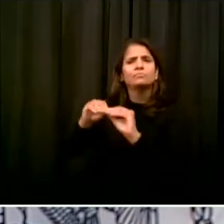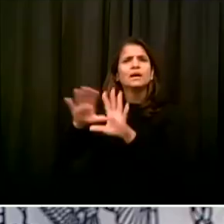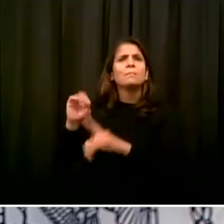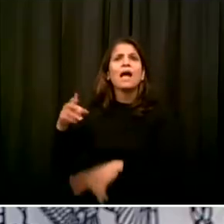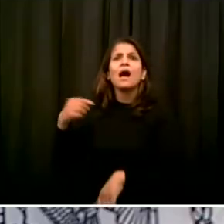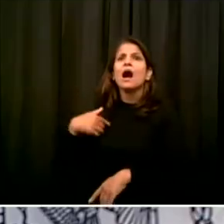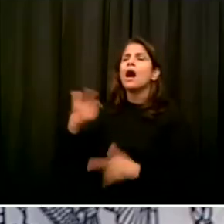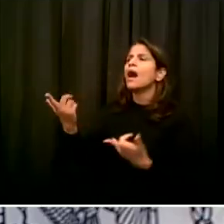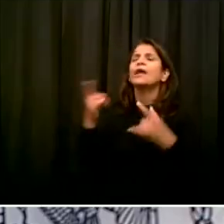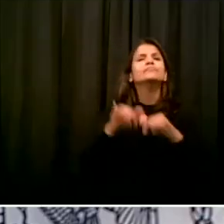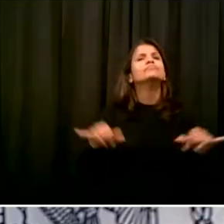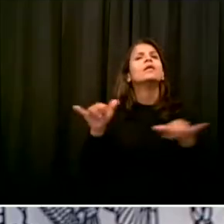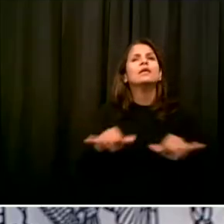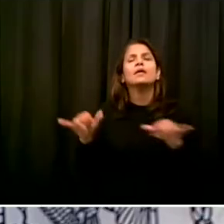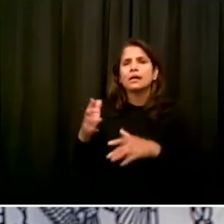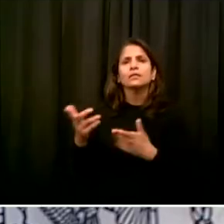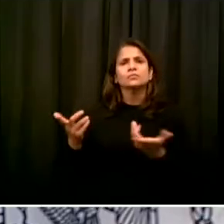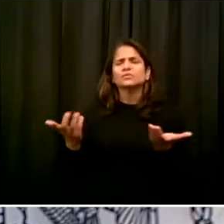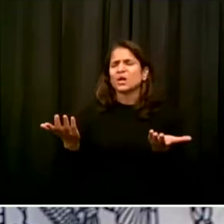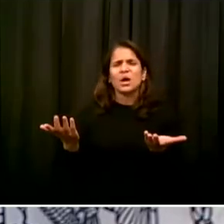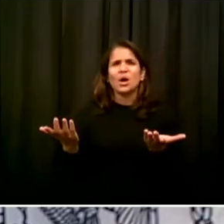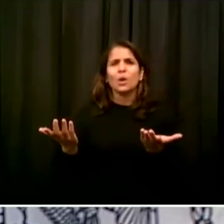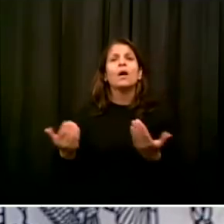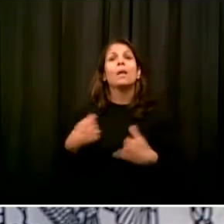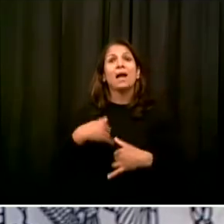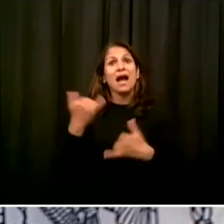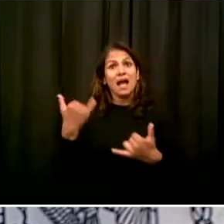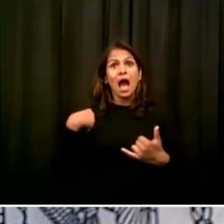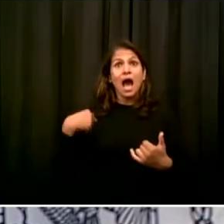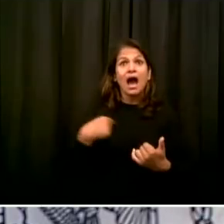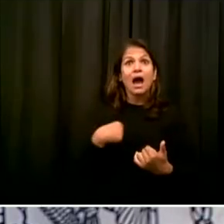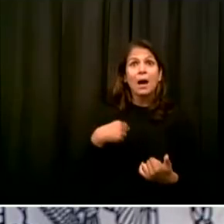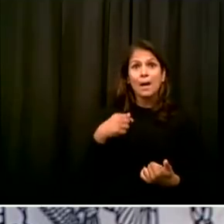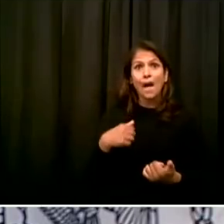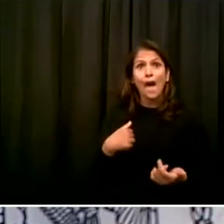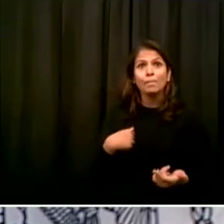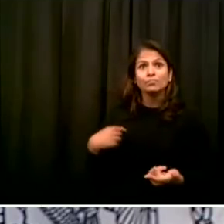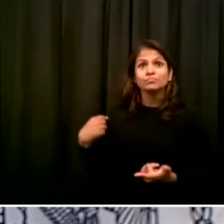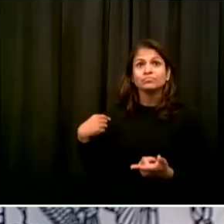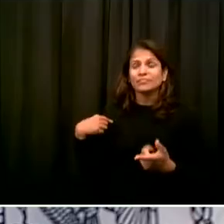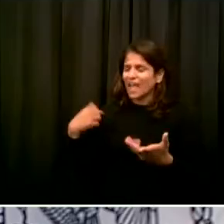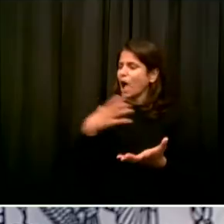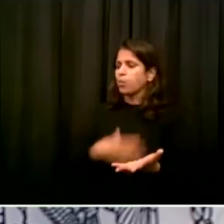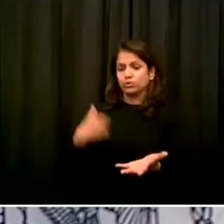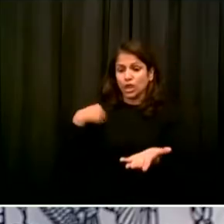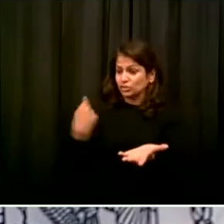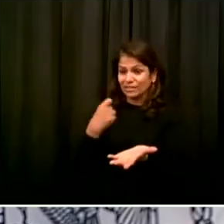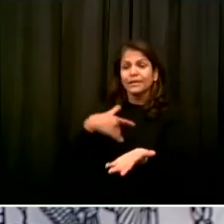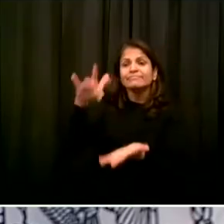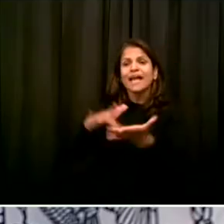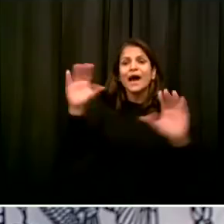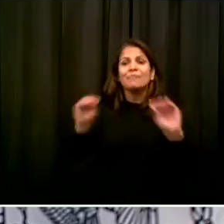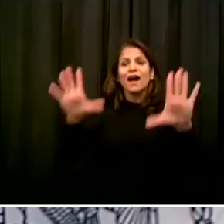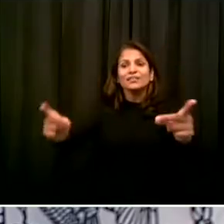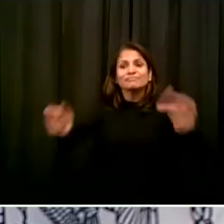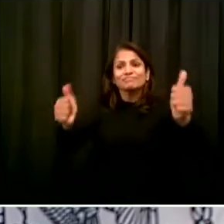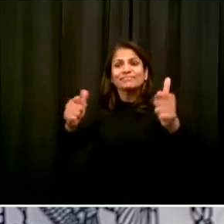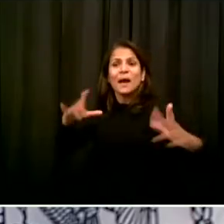SCHOOLING DURING A PANDEMIC IS SCHOOLING DURNGI OTHER TIMES I AGREE WITH YOU BUT WE ARE NOT